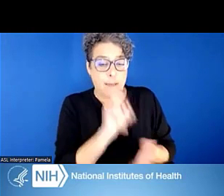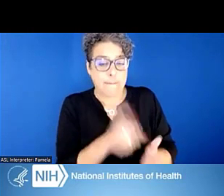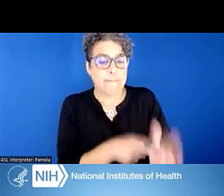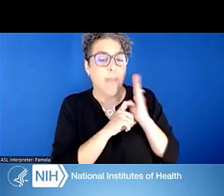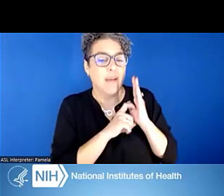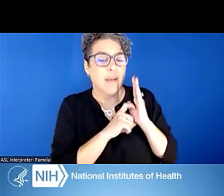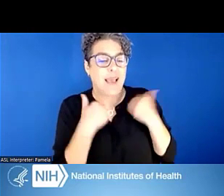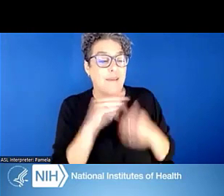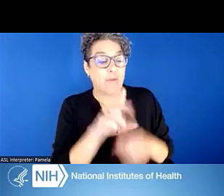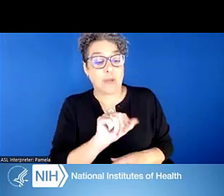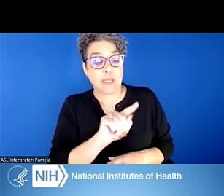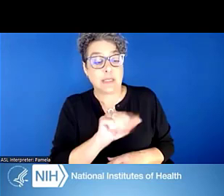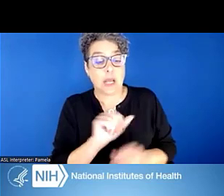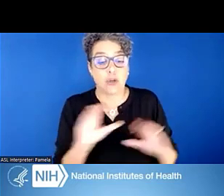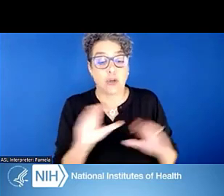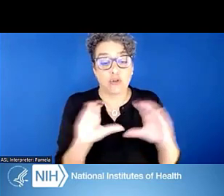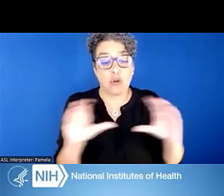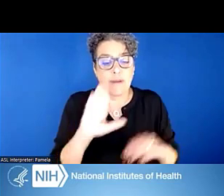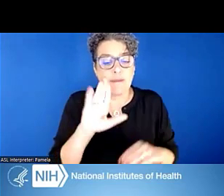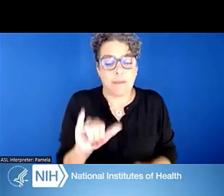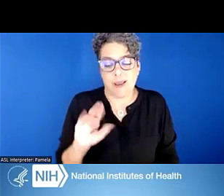In some cases, we could request a change of PI.